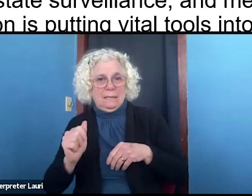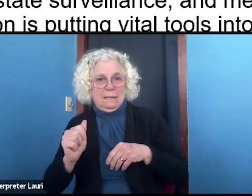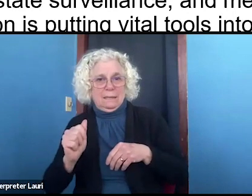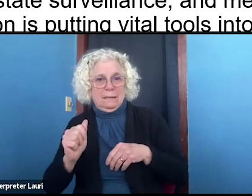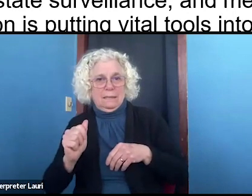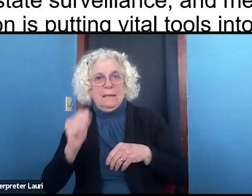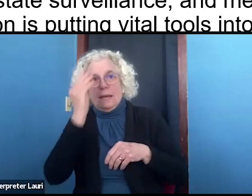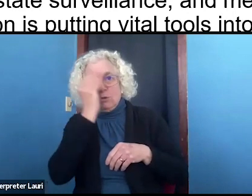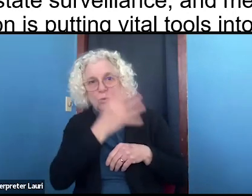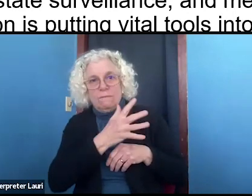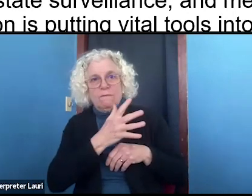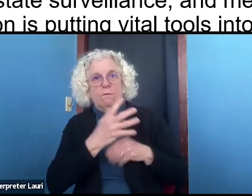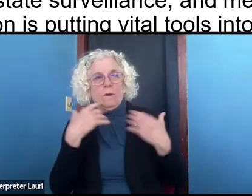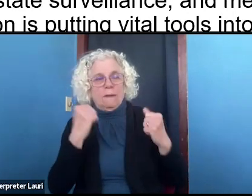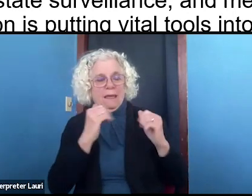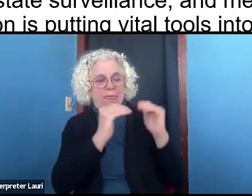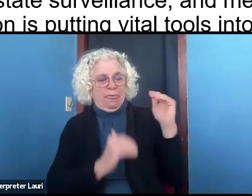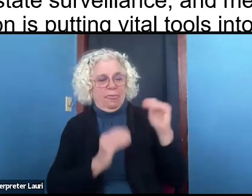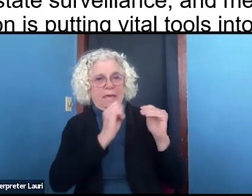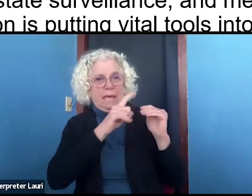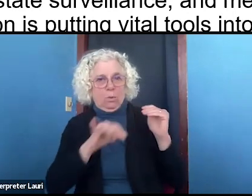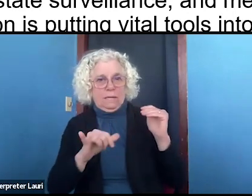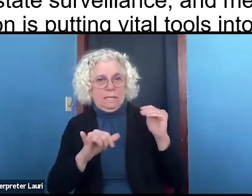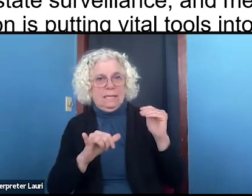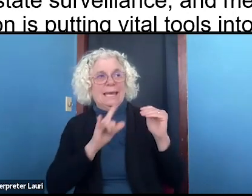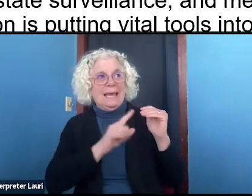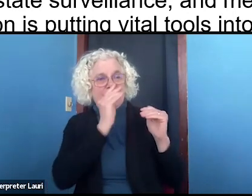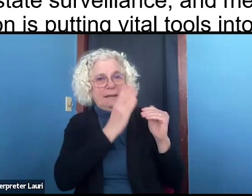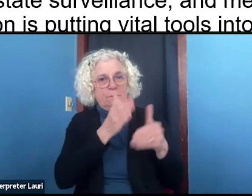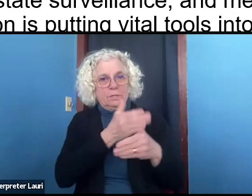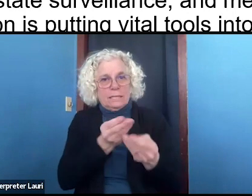health equity and health inequities and to share that information publicly.